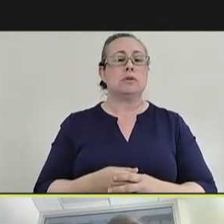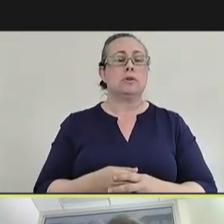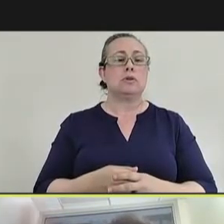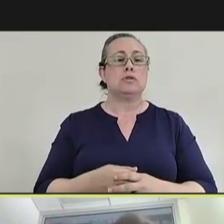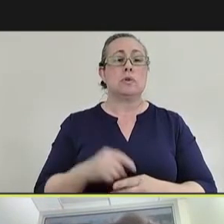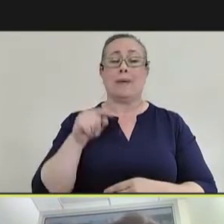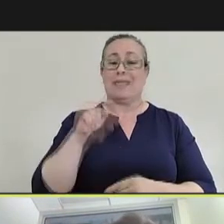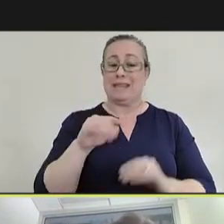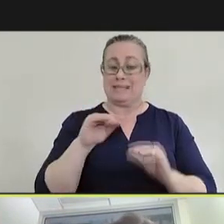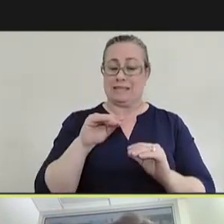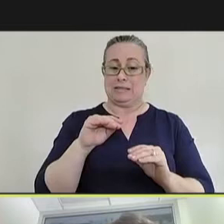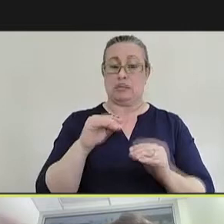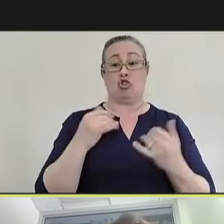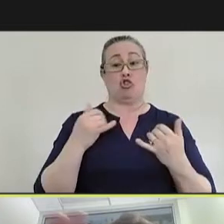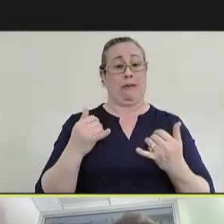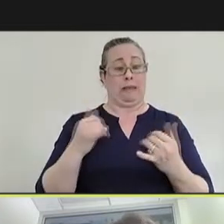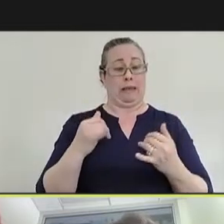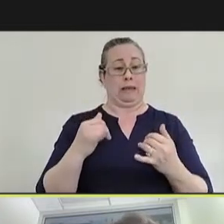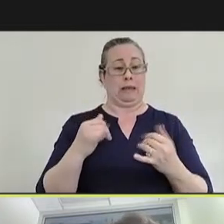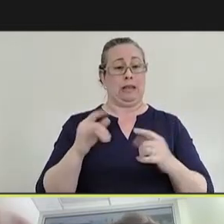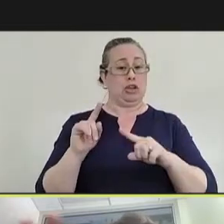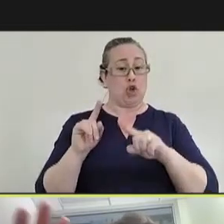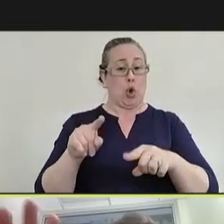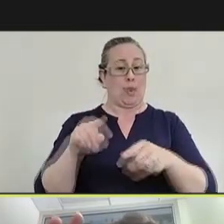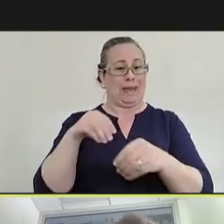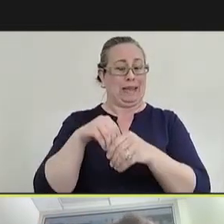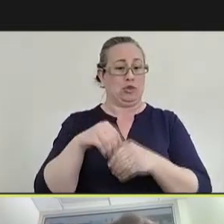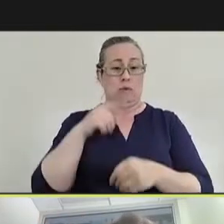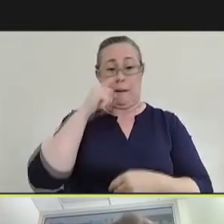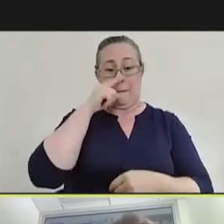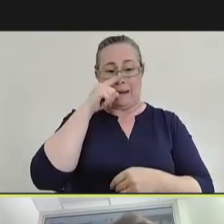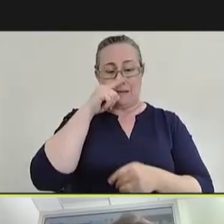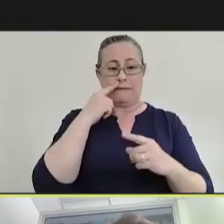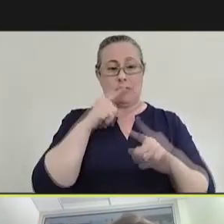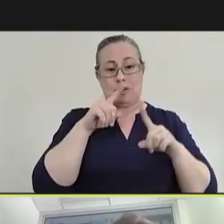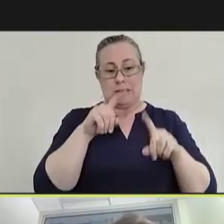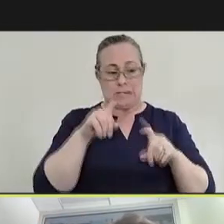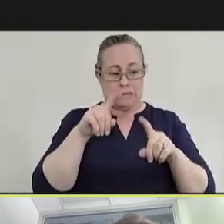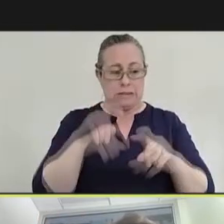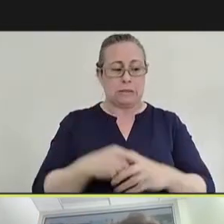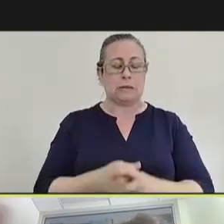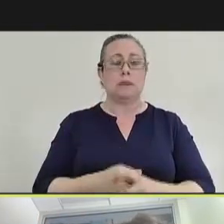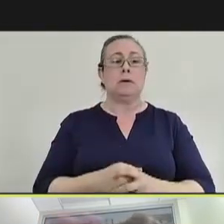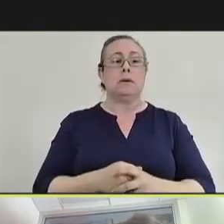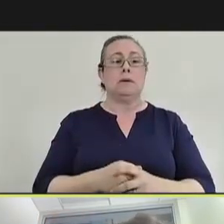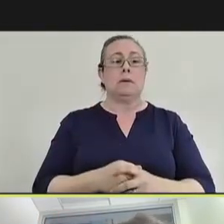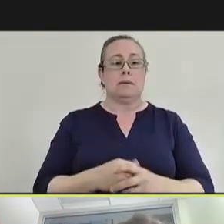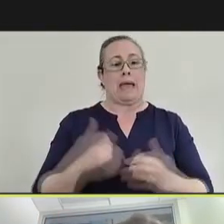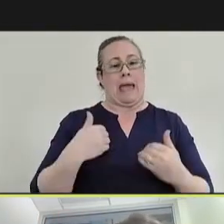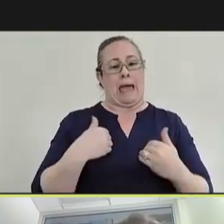currently it's going into mice to be tested. And we have some other examples, which I,